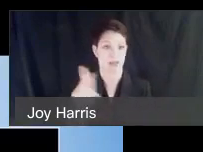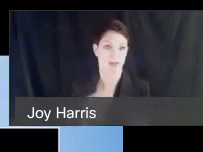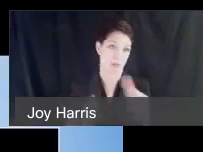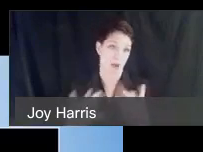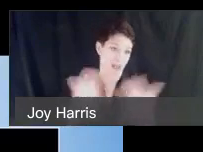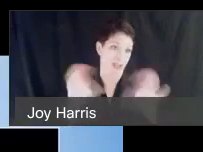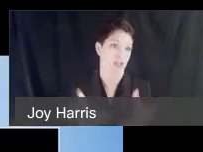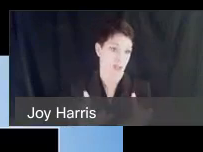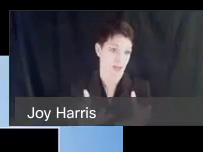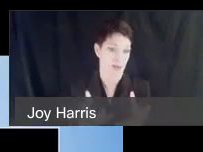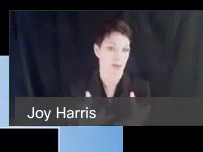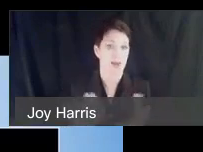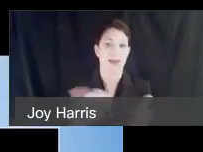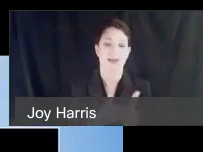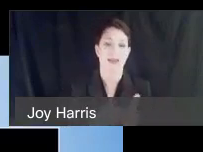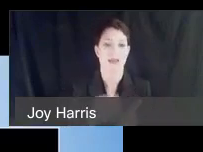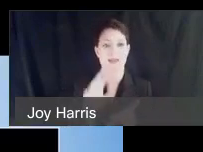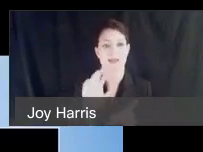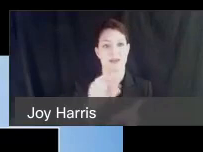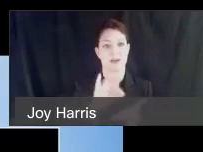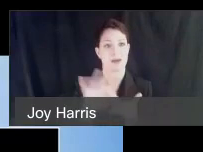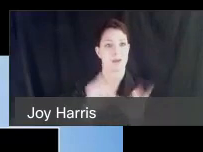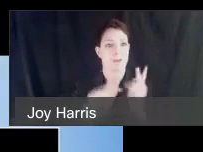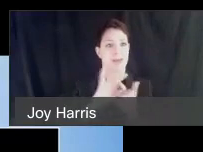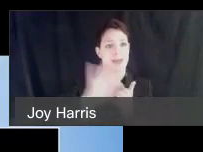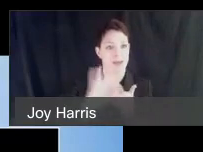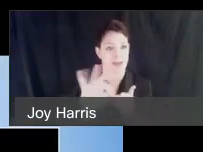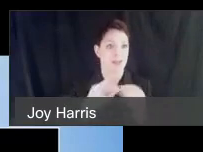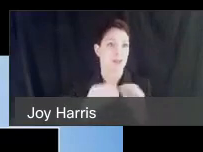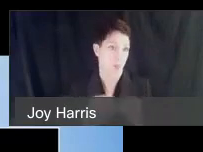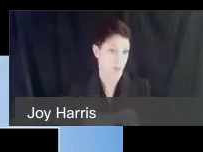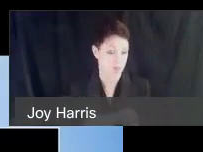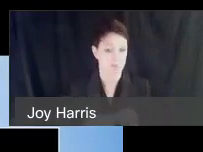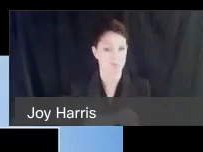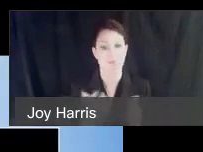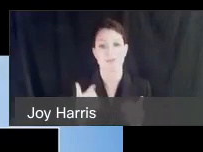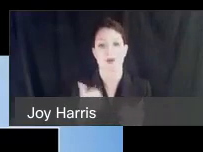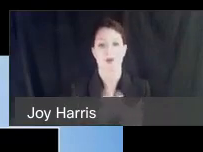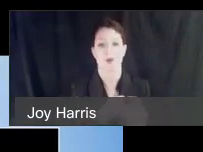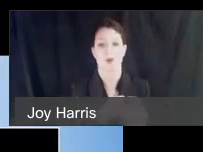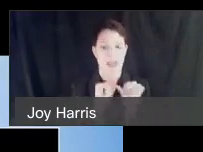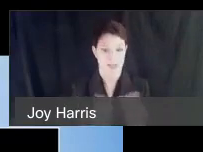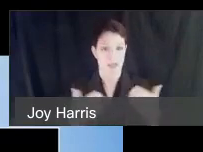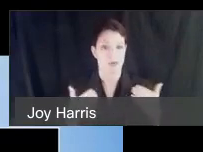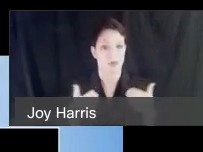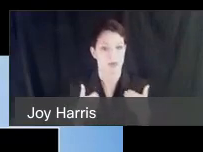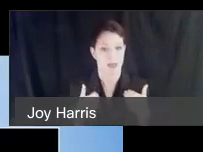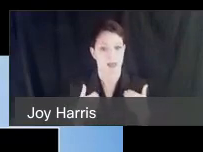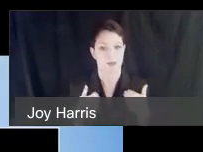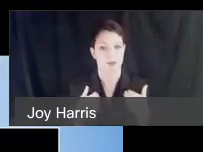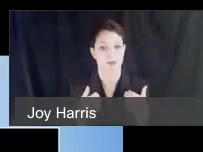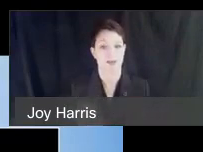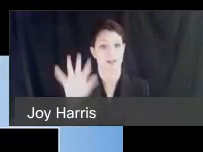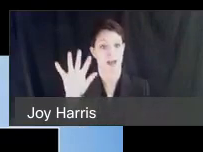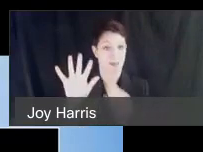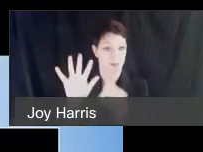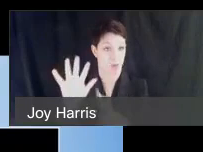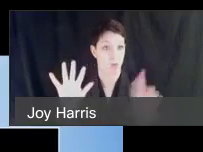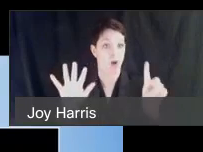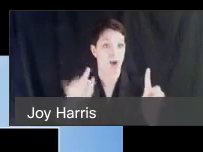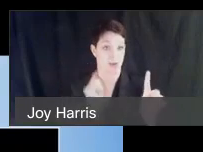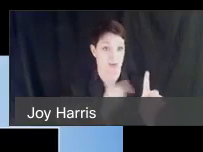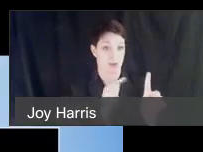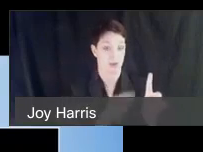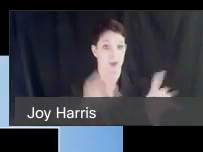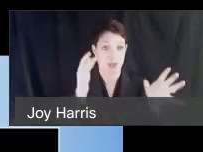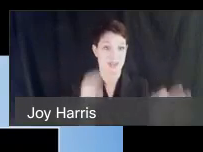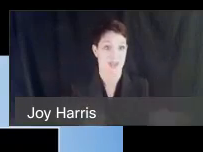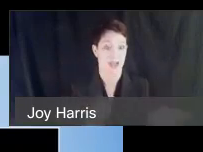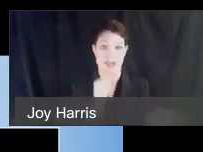by the Census numbers. We continue to have one in five people who choose not to identify their race